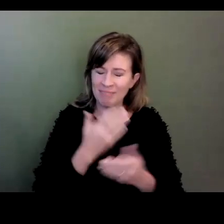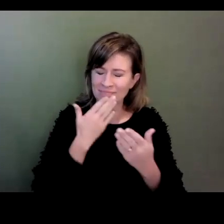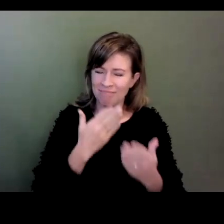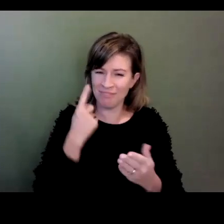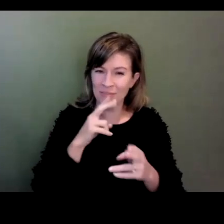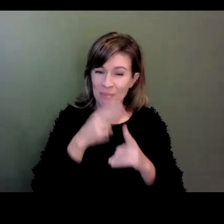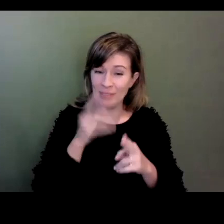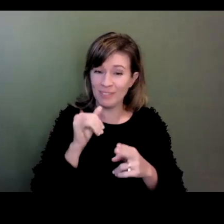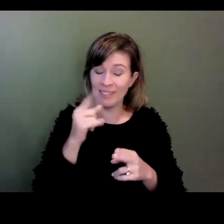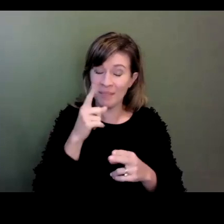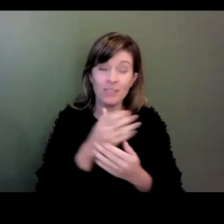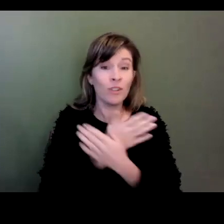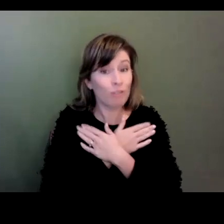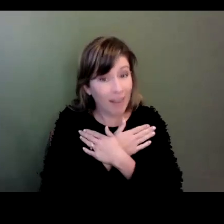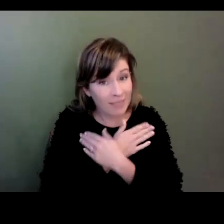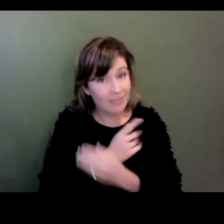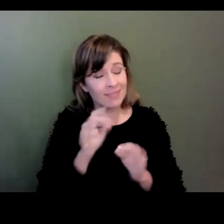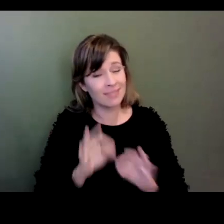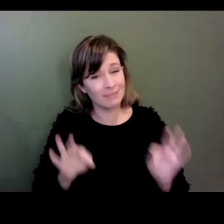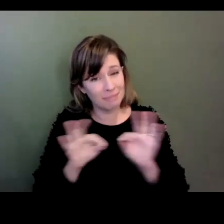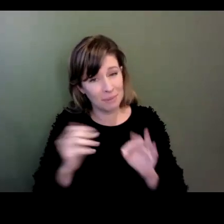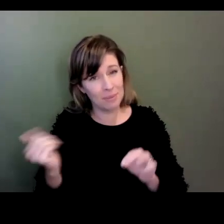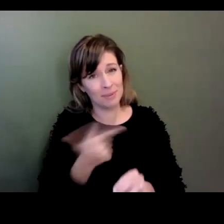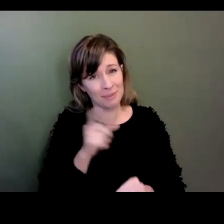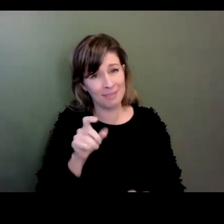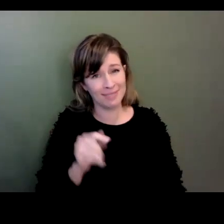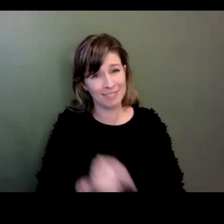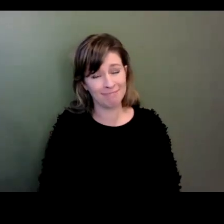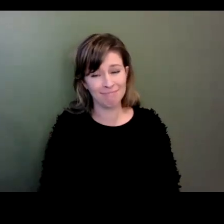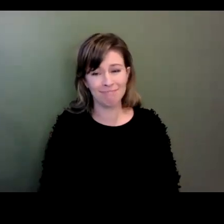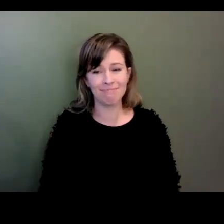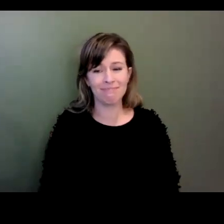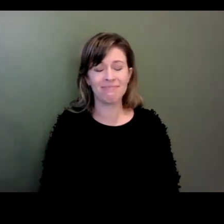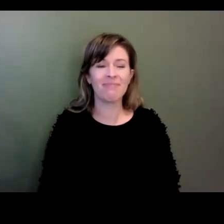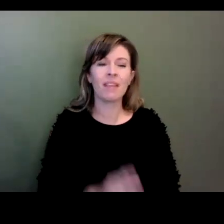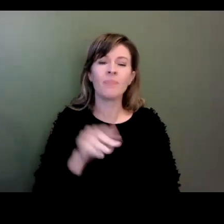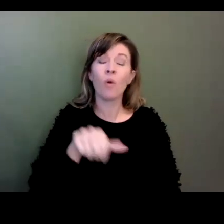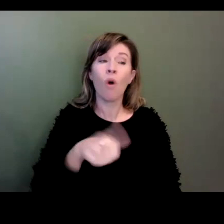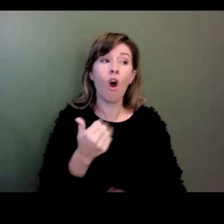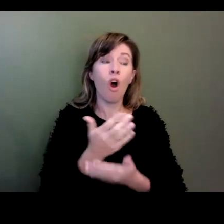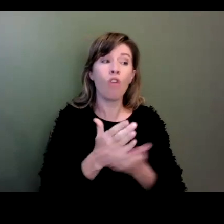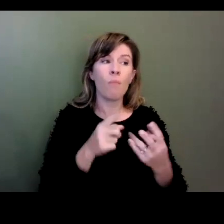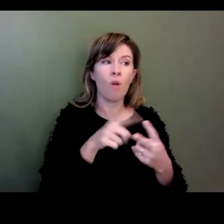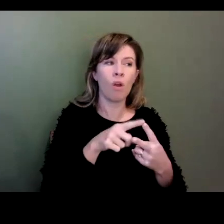important and we all need that . The other part, I think there' s various ways, and sometimes